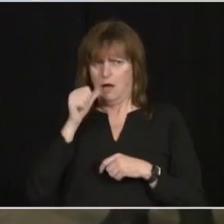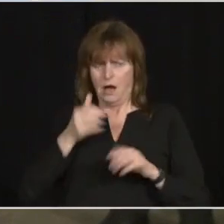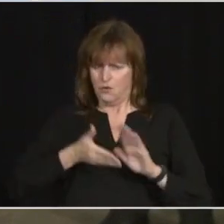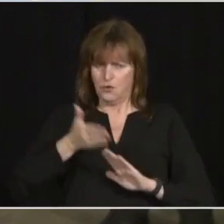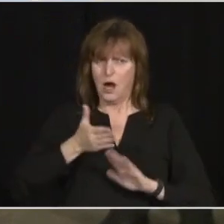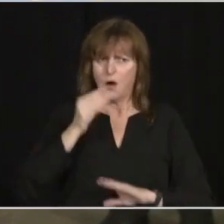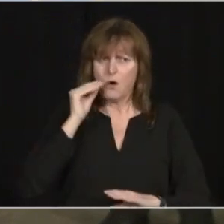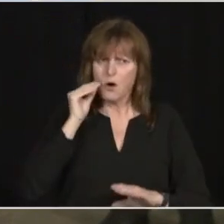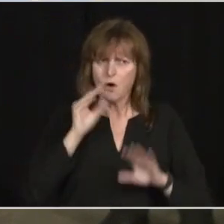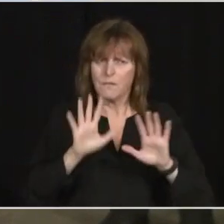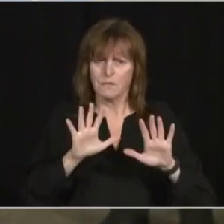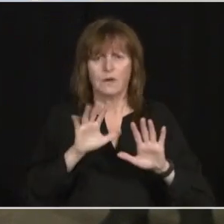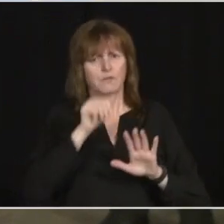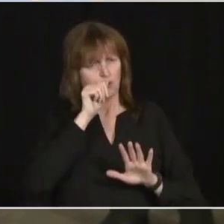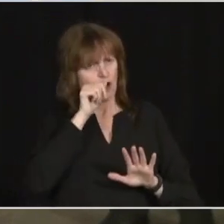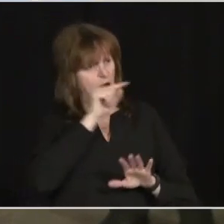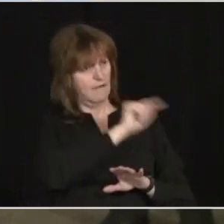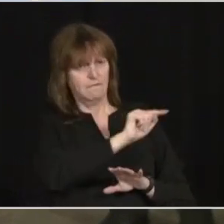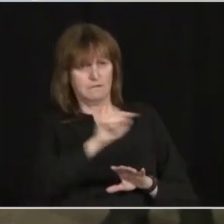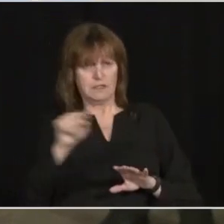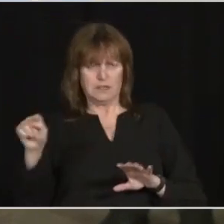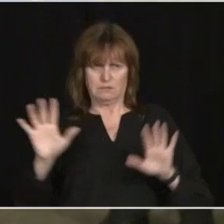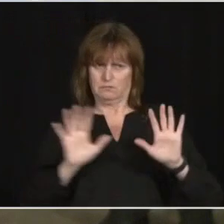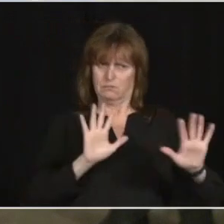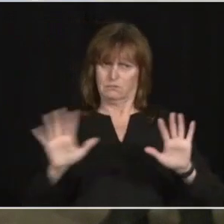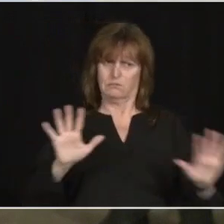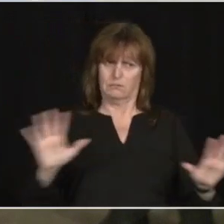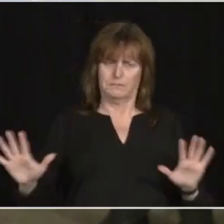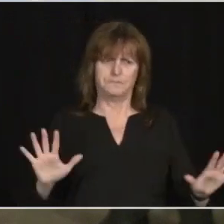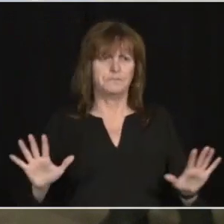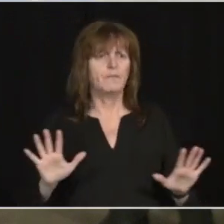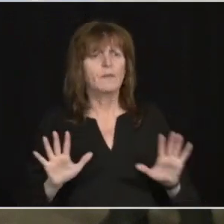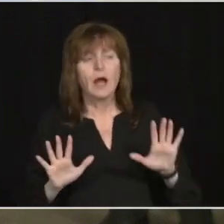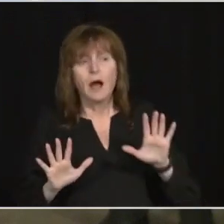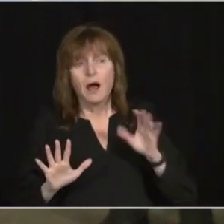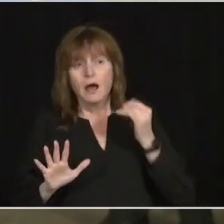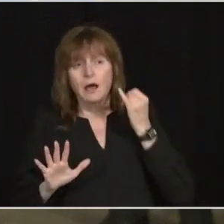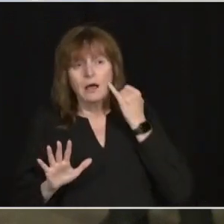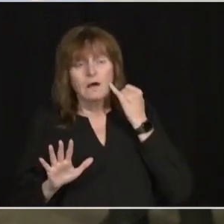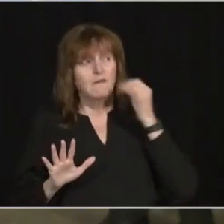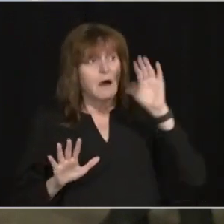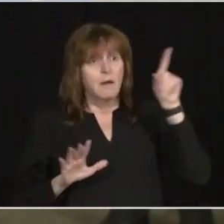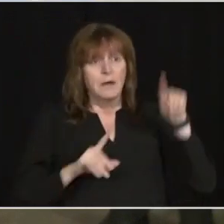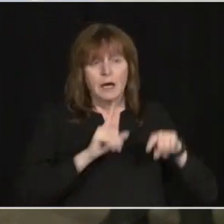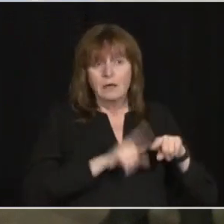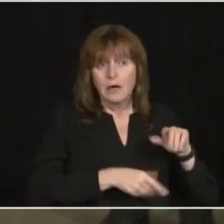need to come in and provide resources and support for struggling homes